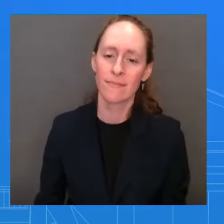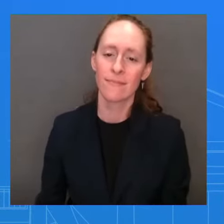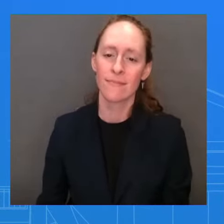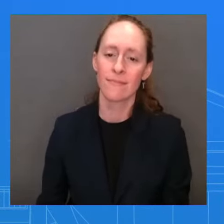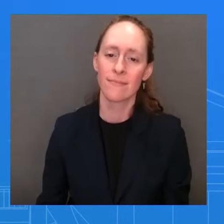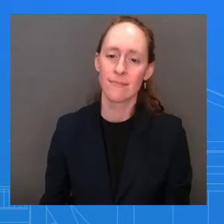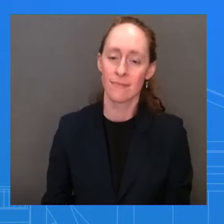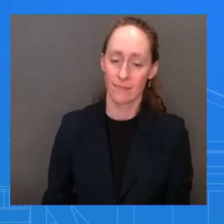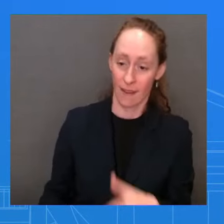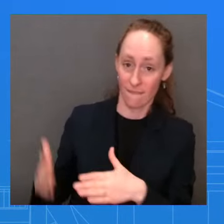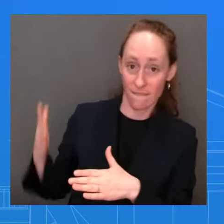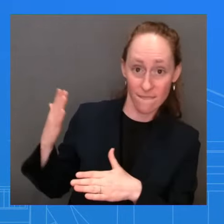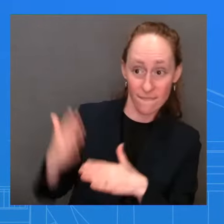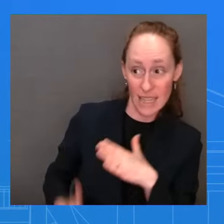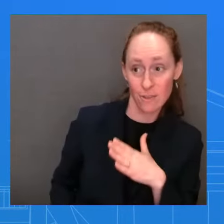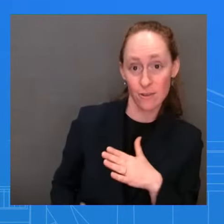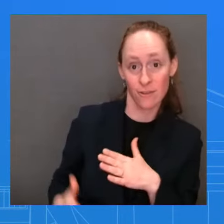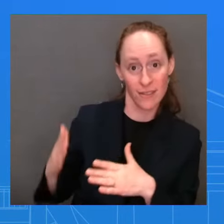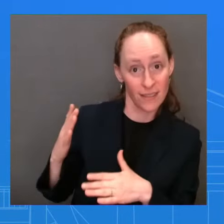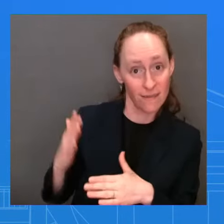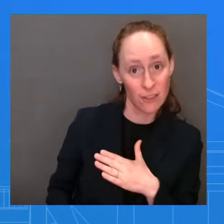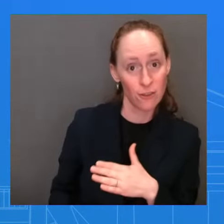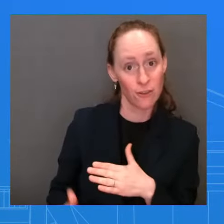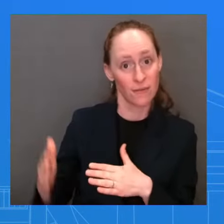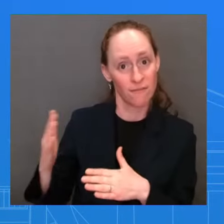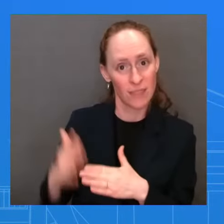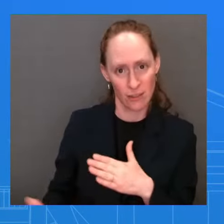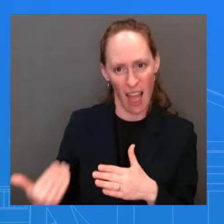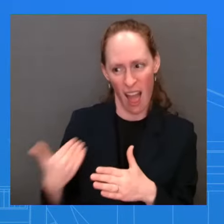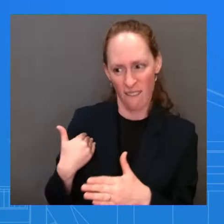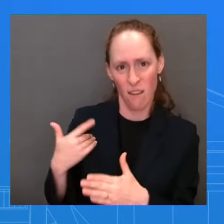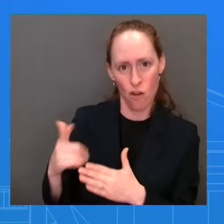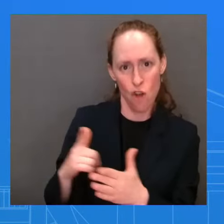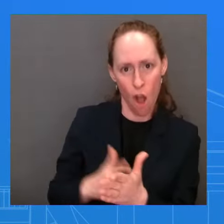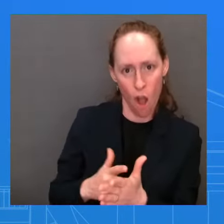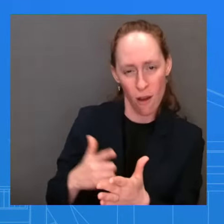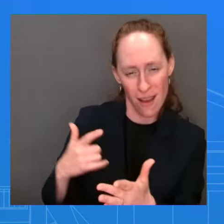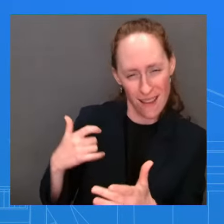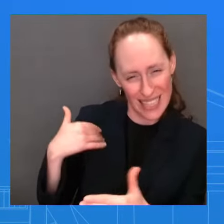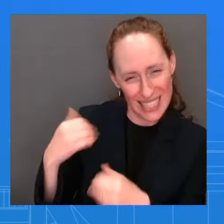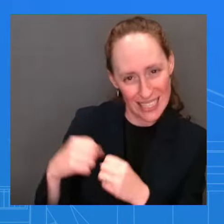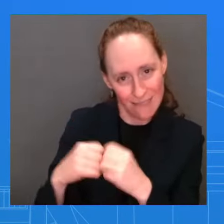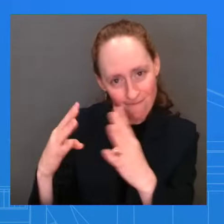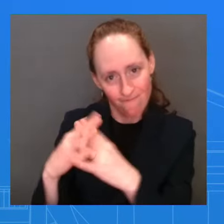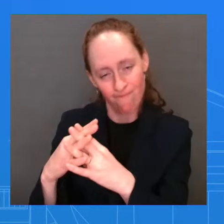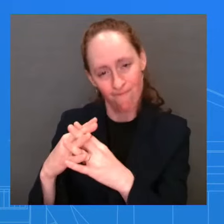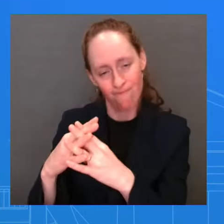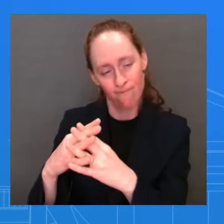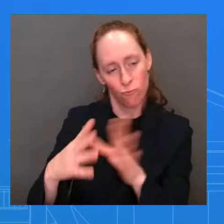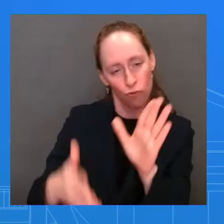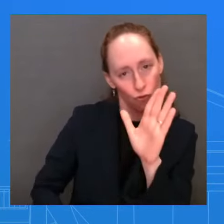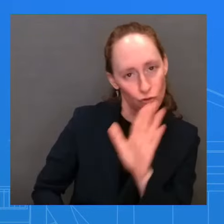those laws, implementing those -- those important policies. Again, that's going to change the lives of millions of Americans.